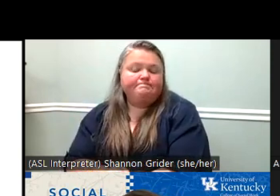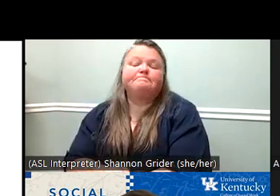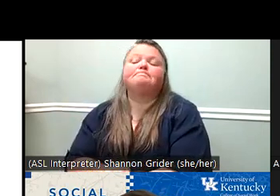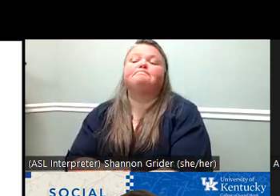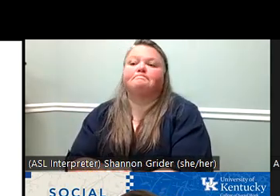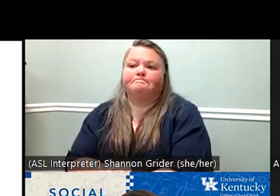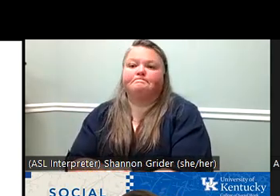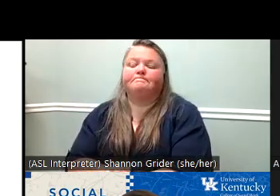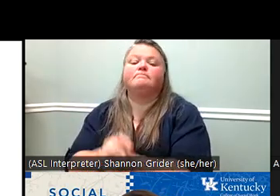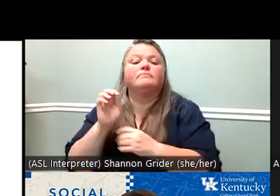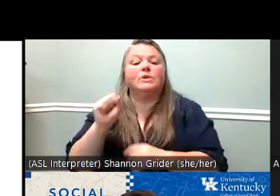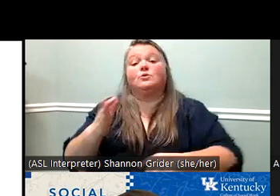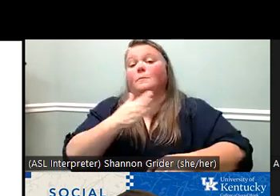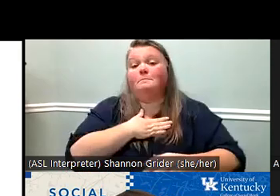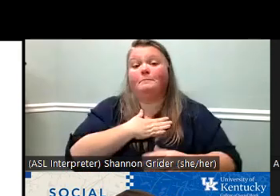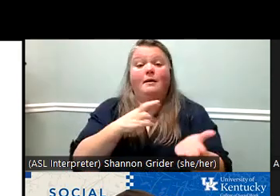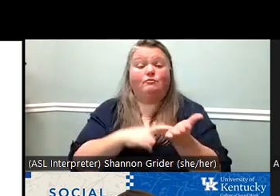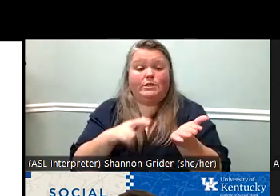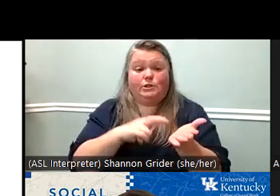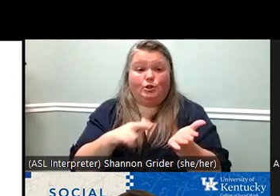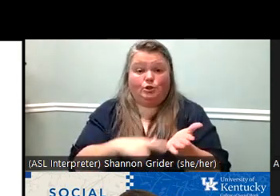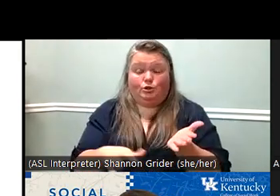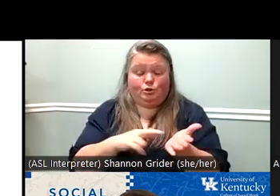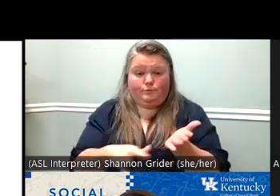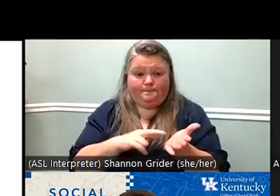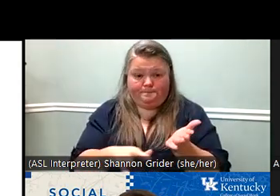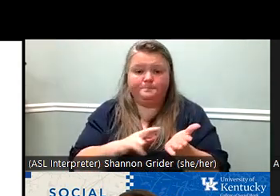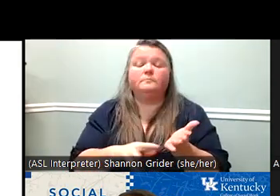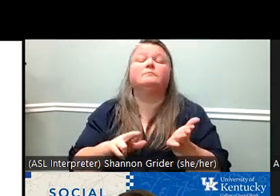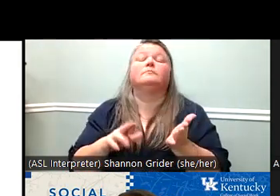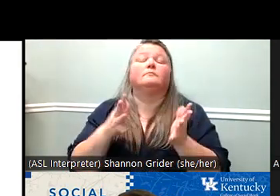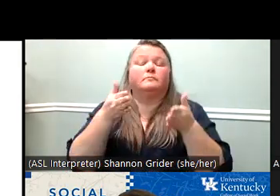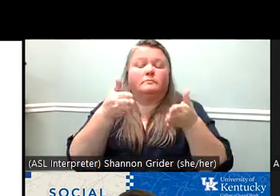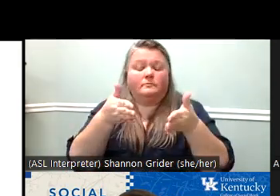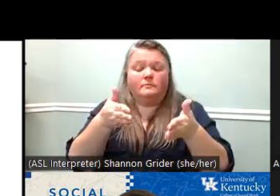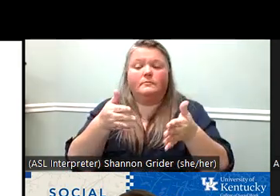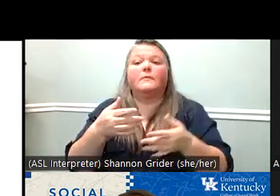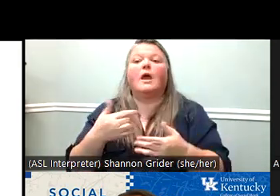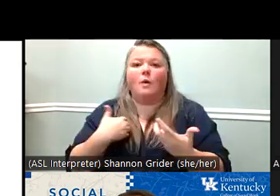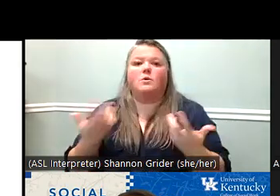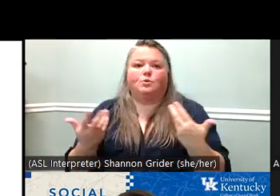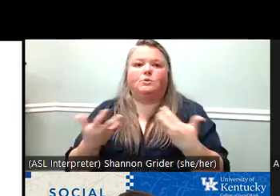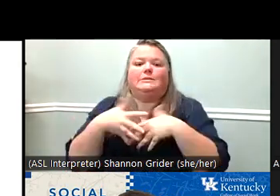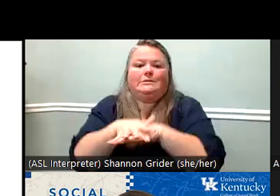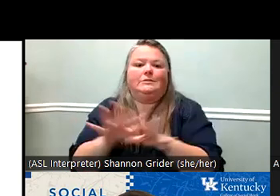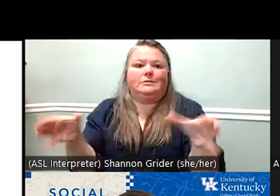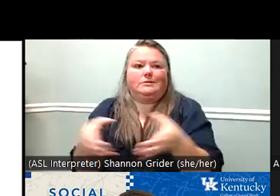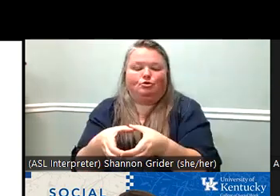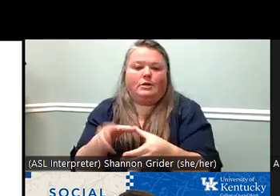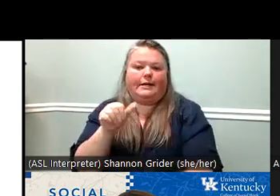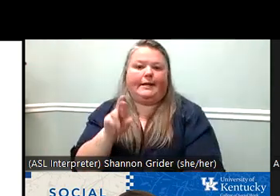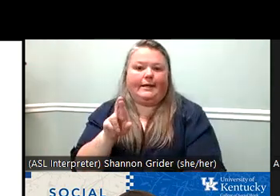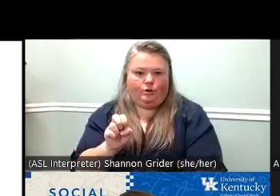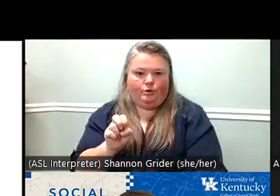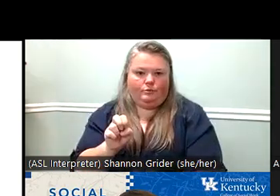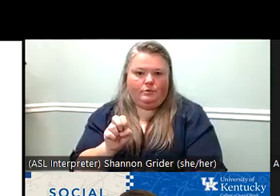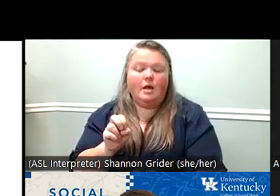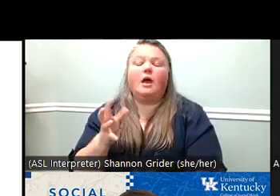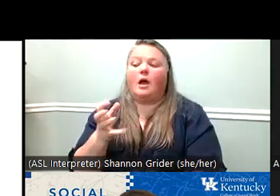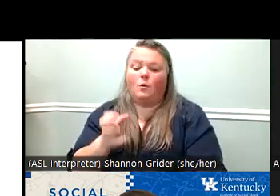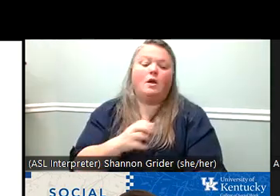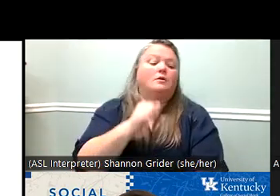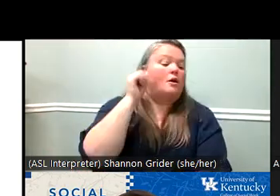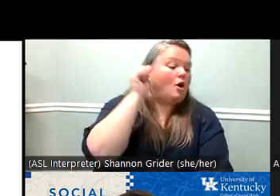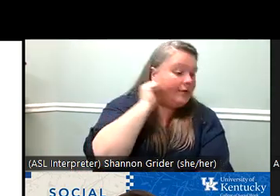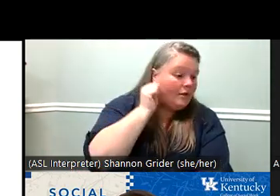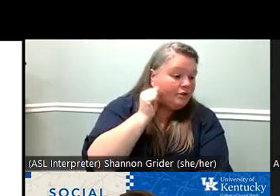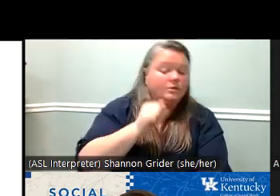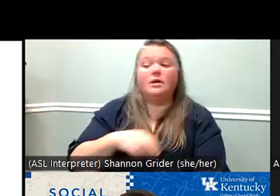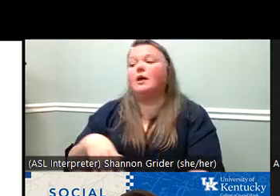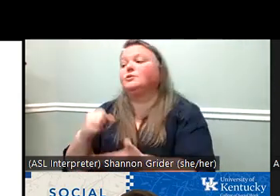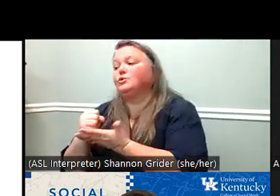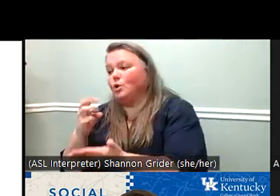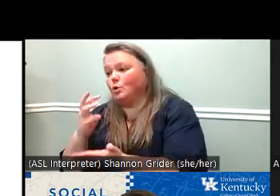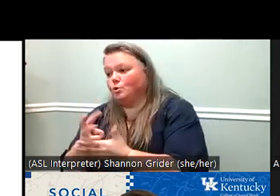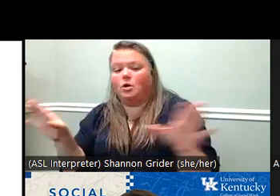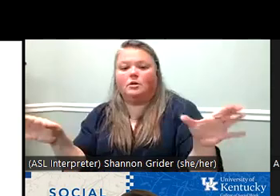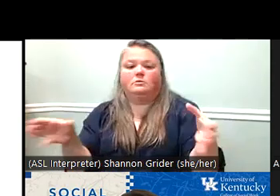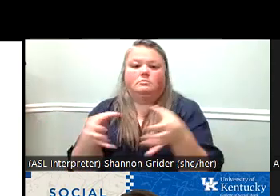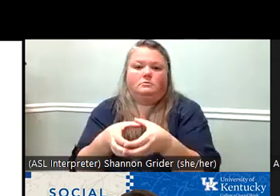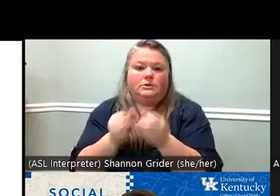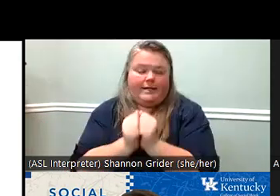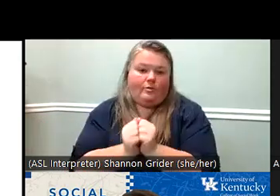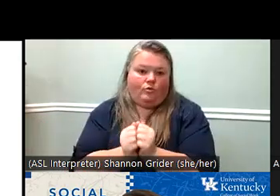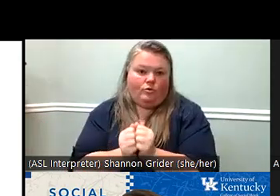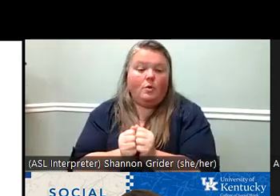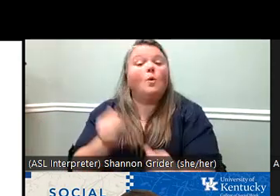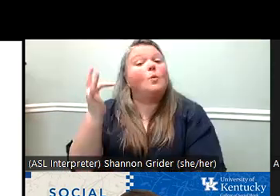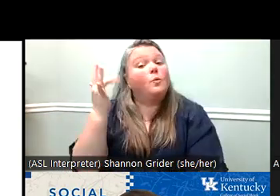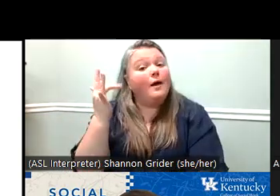SHOULD INCREASE COMMUNICATION ACCESS IN TREATMENT AND SHOULD WORK TOWARDS INTEGRATING BEHAVIORAL HEALTH WITH MEDICAL SERVICES AND AUDIOLOGY SERVICES. SO THIS IS